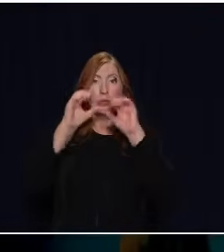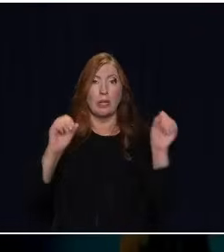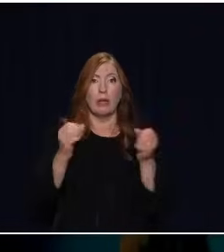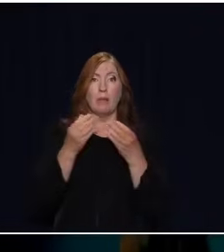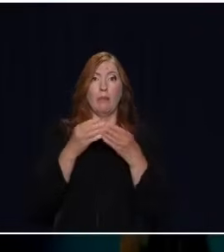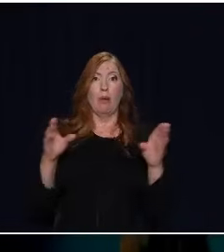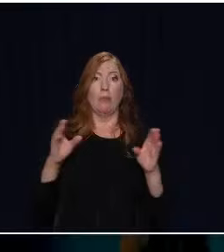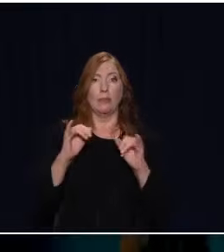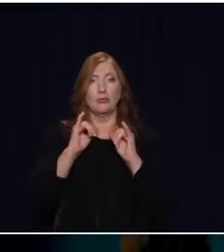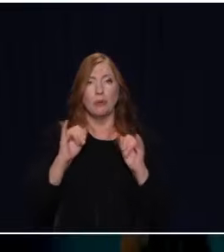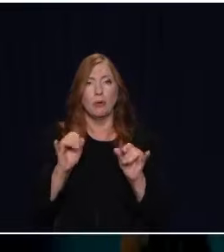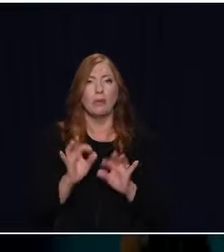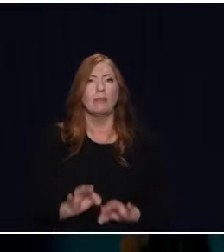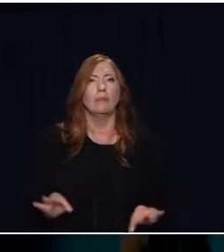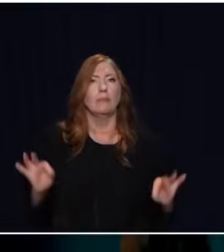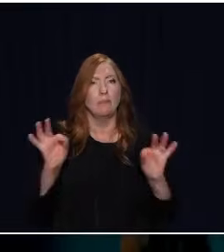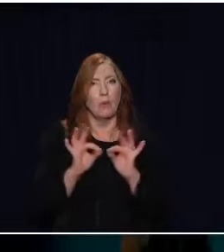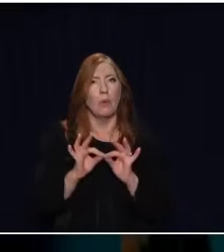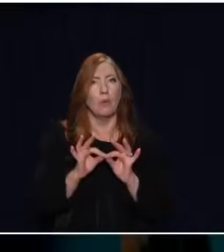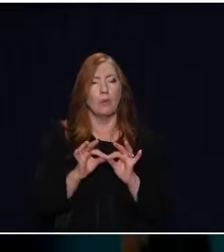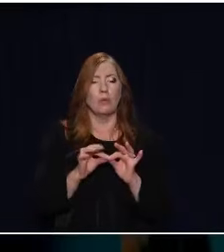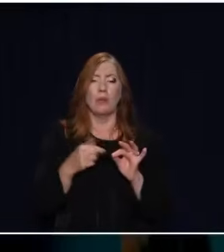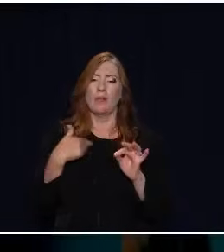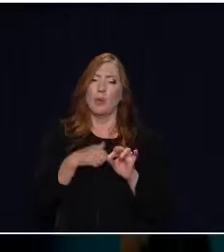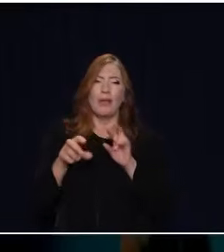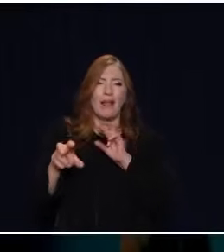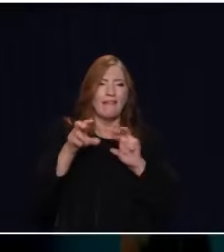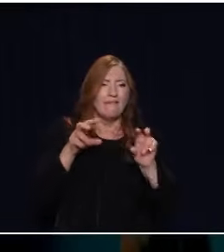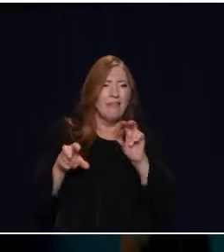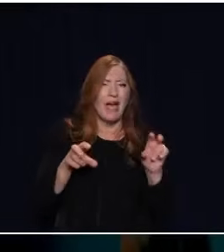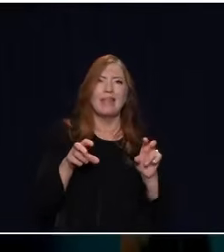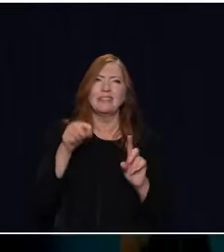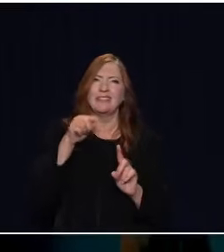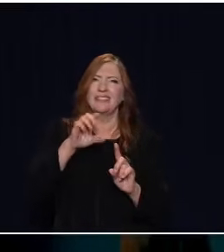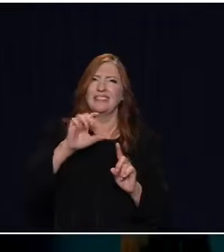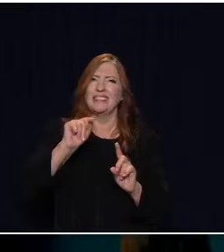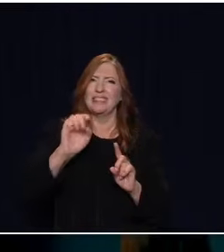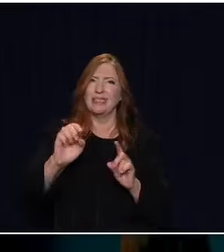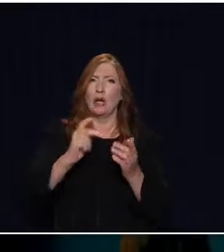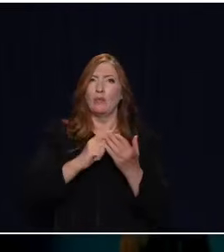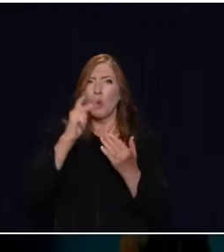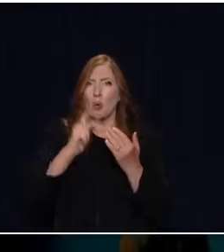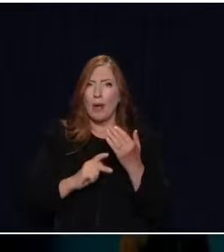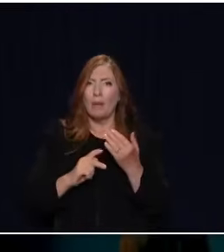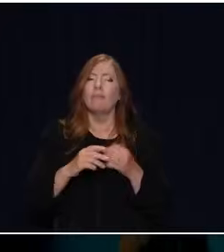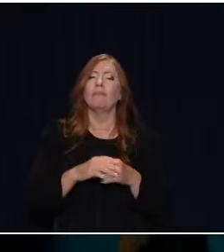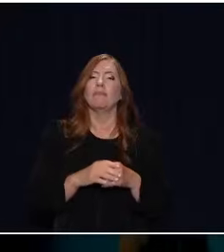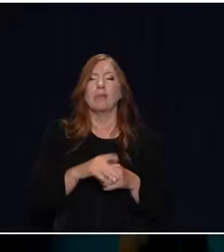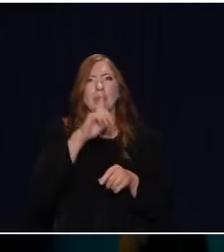LOT OF MONEY. AS SUPERINTENDENT OF PUBLIC